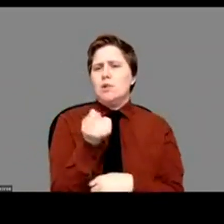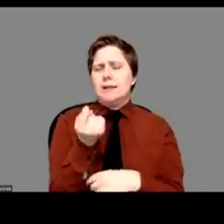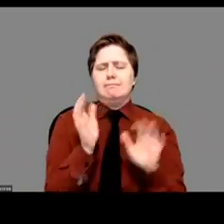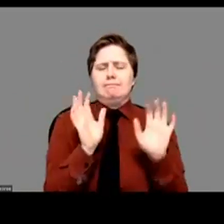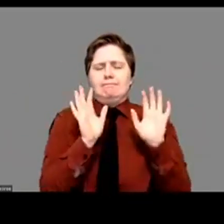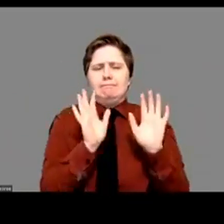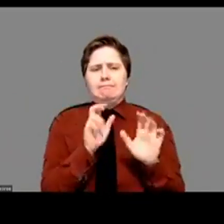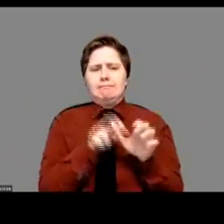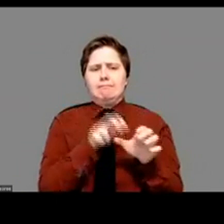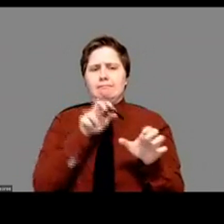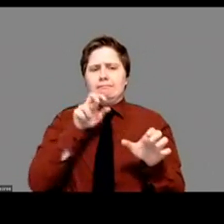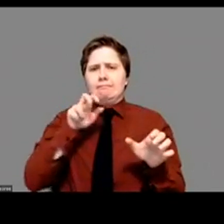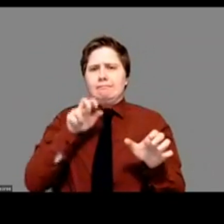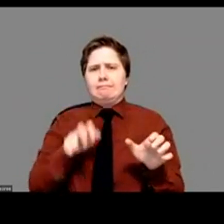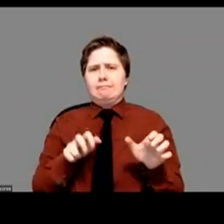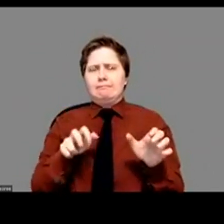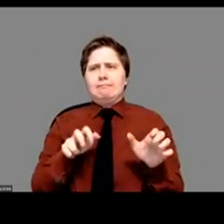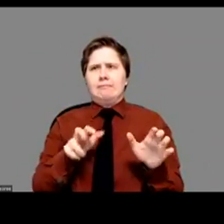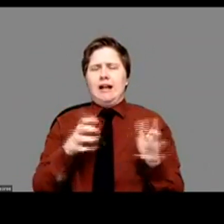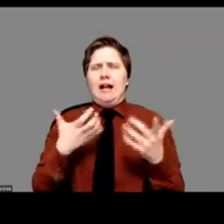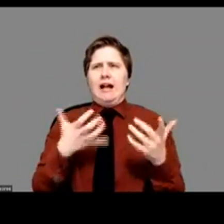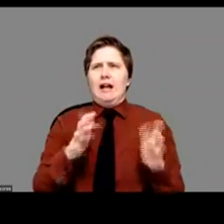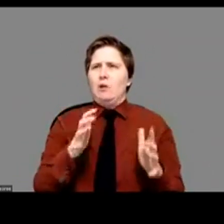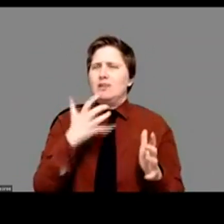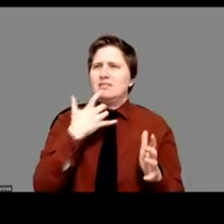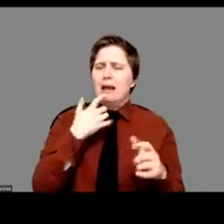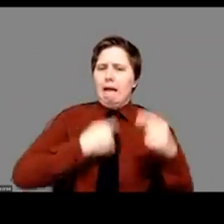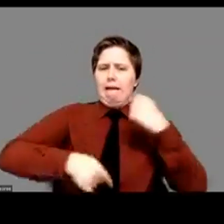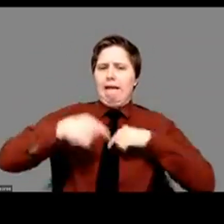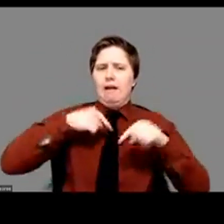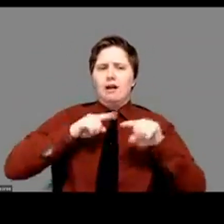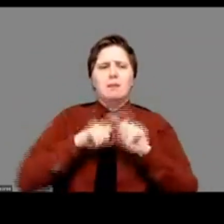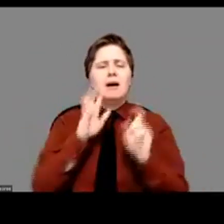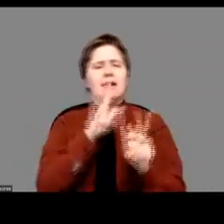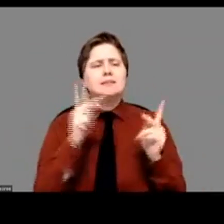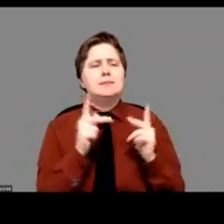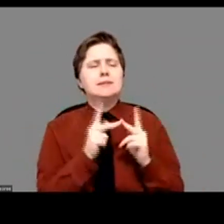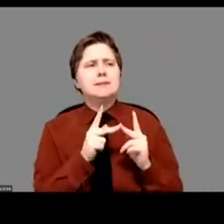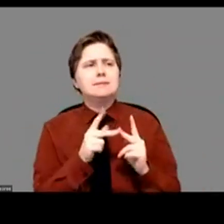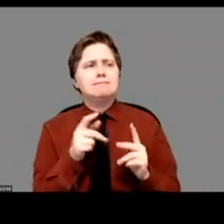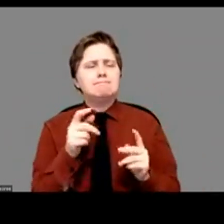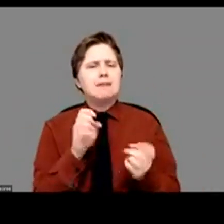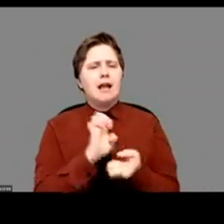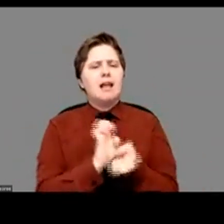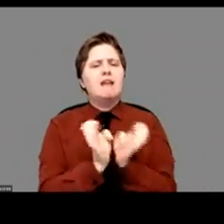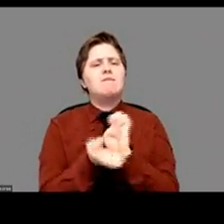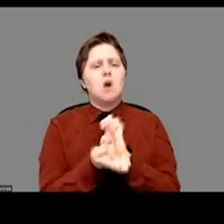he don't want to say backtracked, but I think his position evolved.